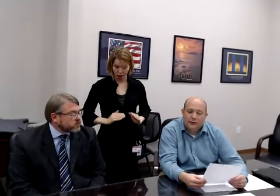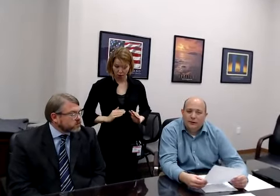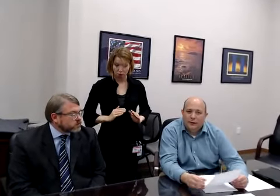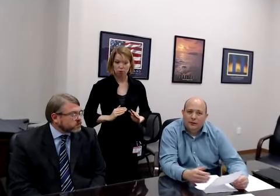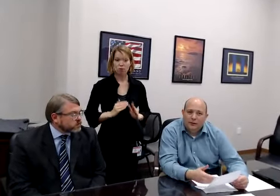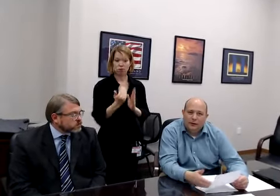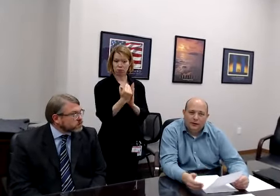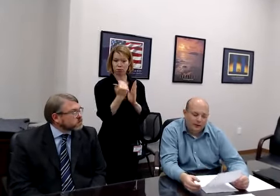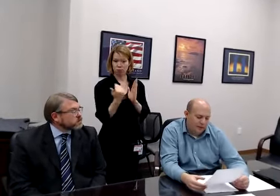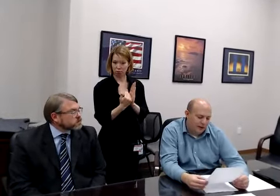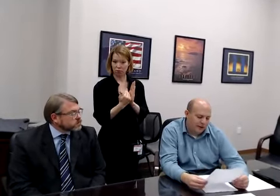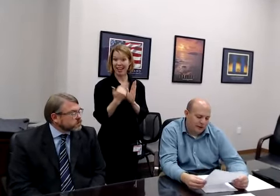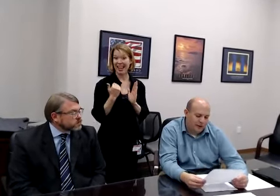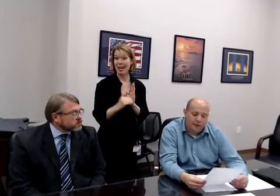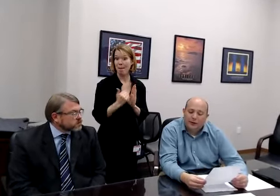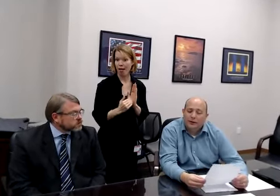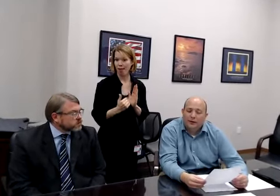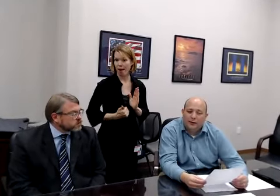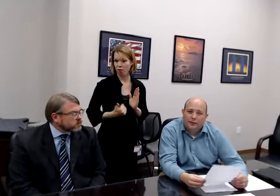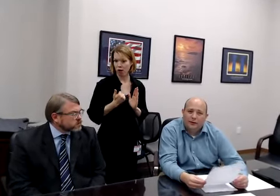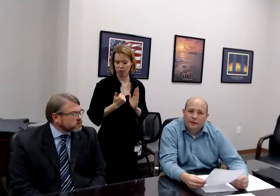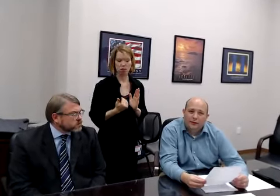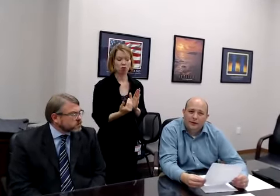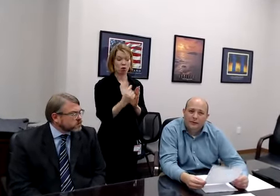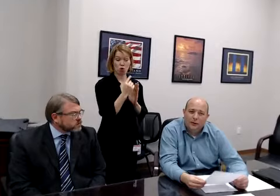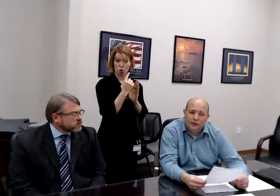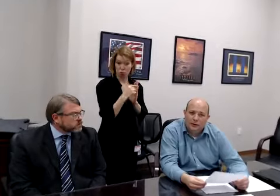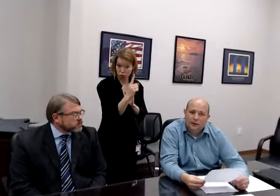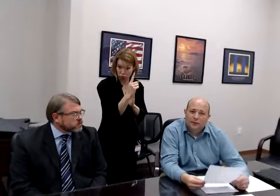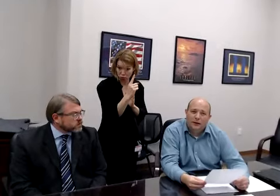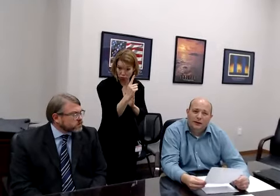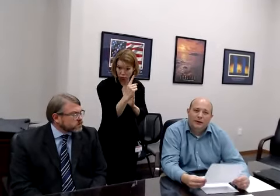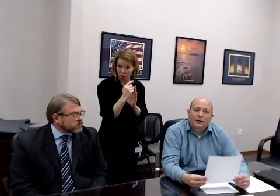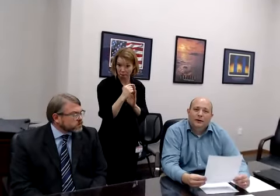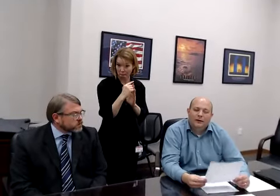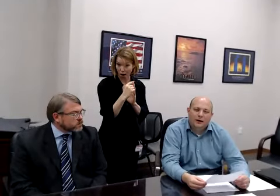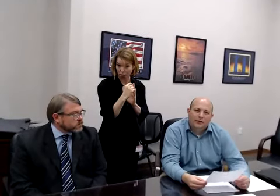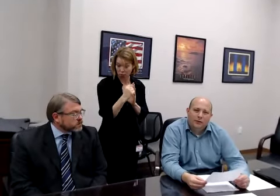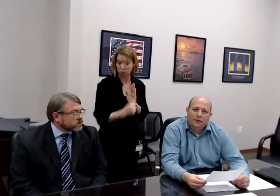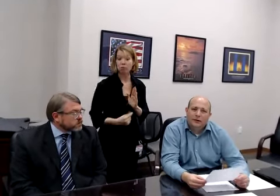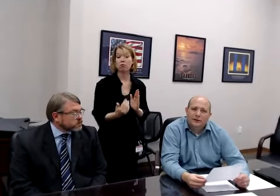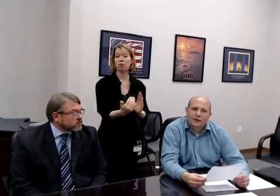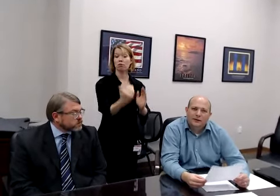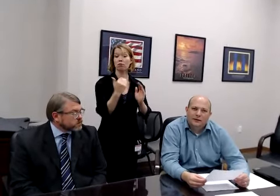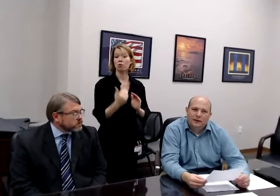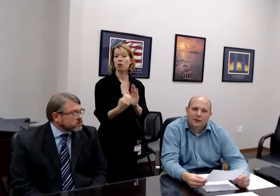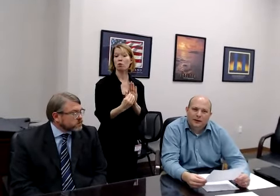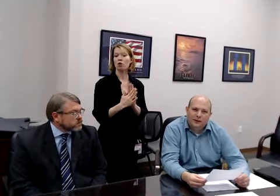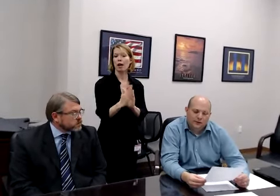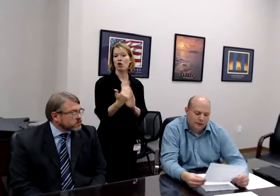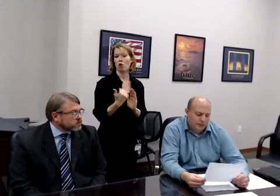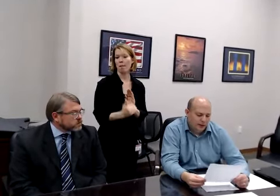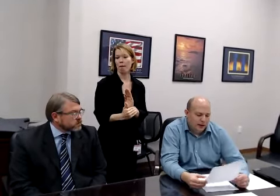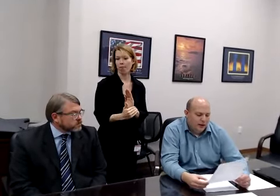So in box six that's where your gonna list whatever email address you would like your County Board of Elections to send your ballot to